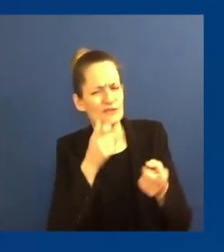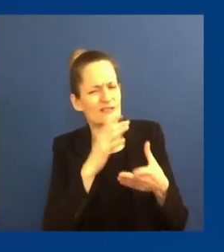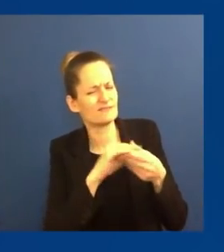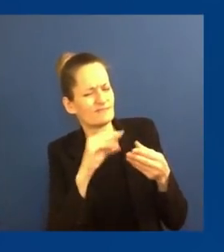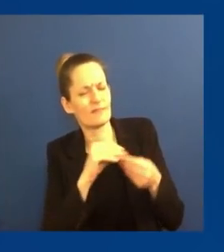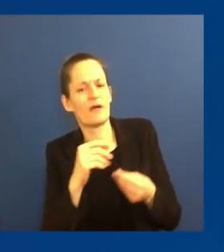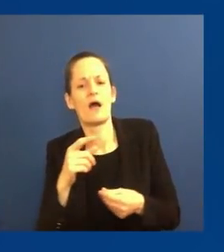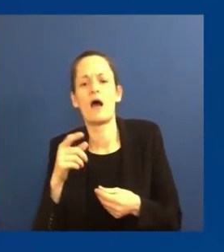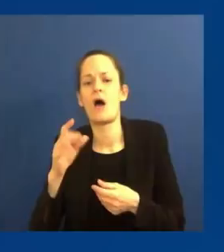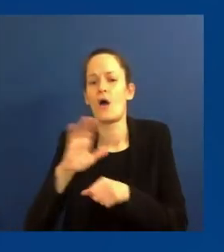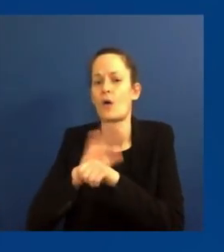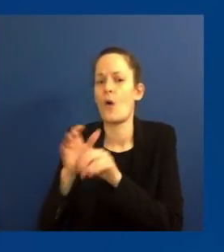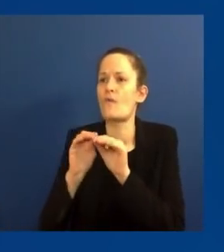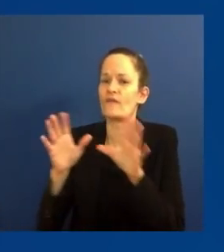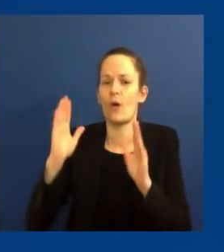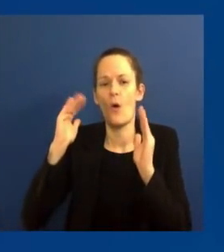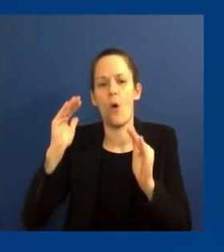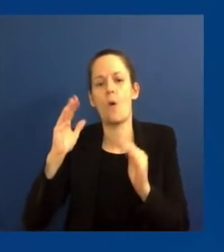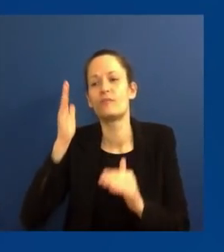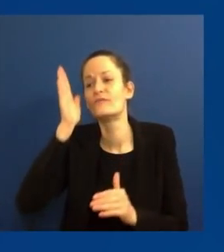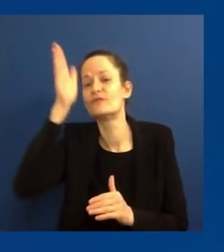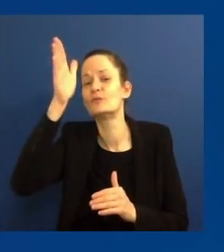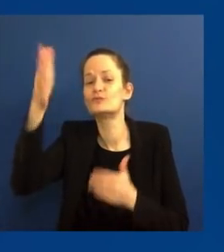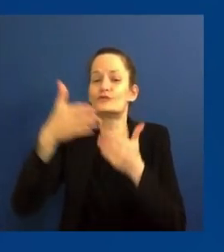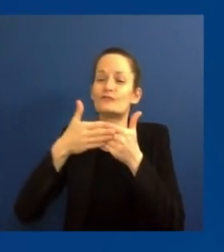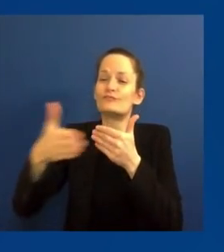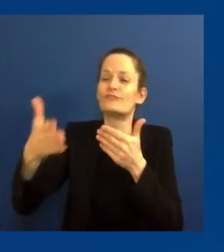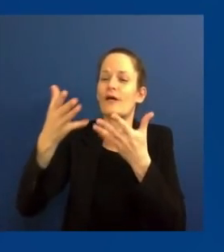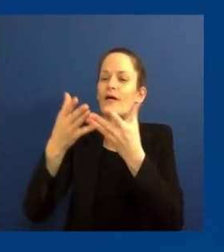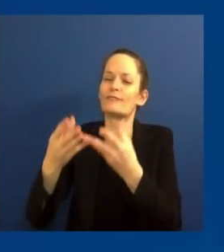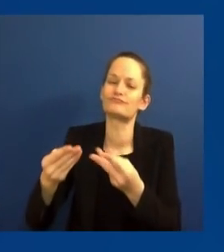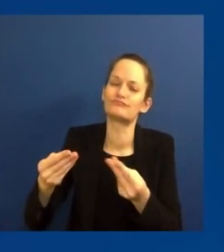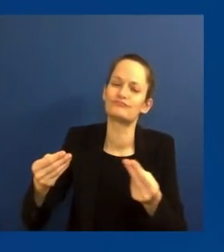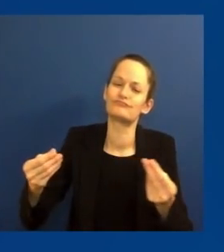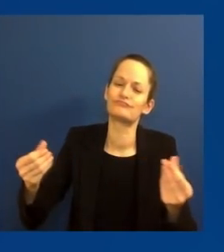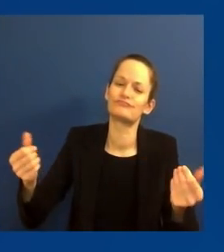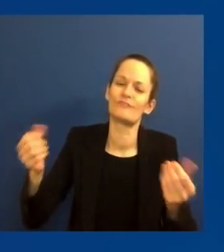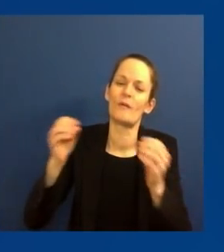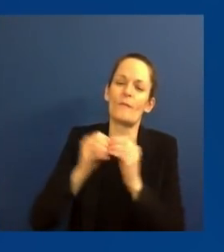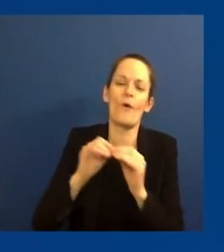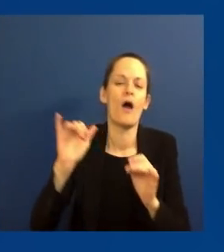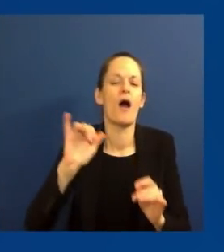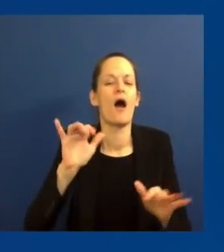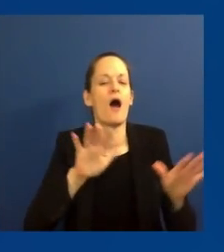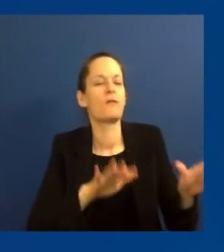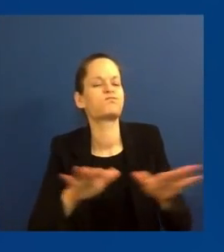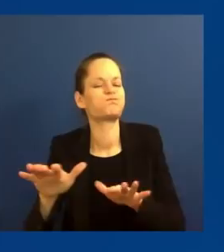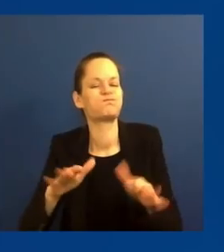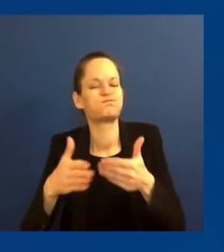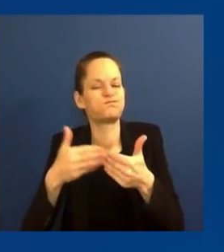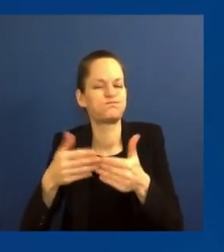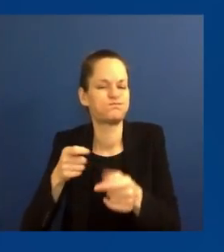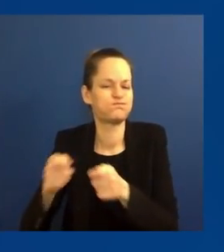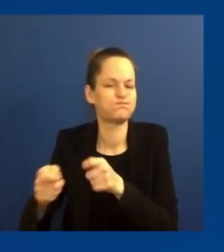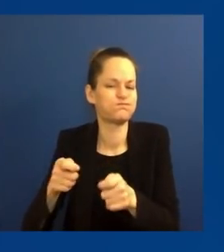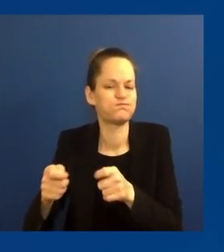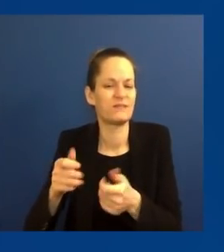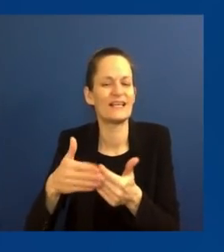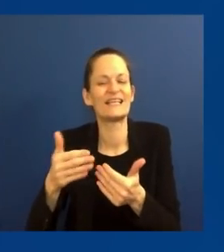but something we protect against and treat. And I'm wondering -- I guess this is for both Dr. Fauci and Dr. Walensky --